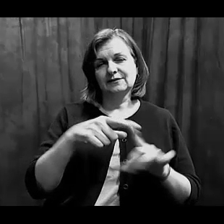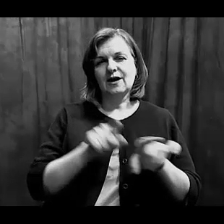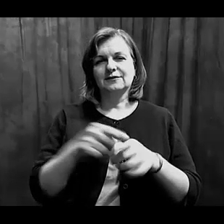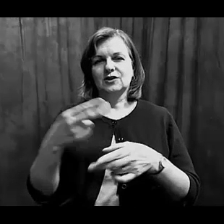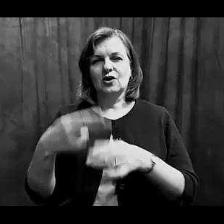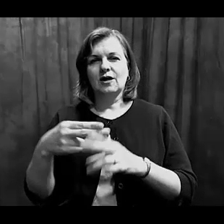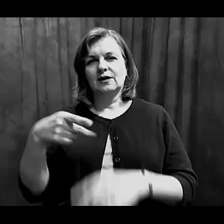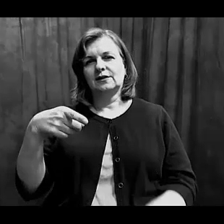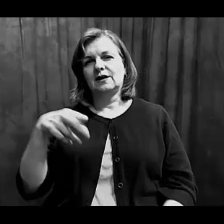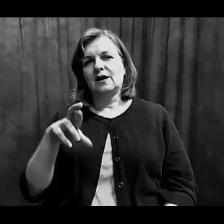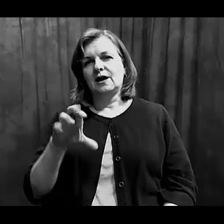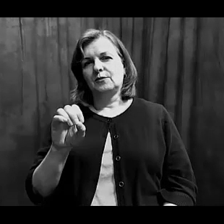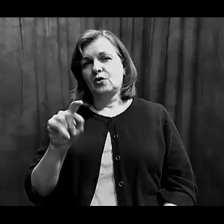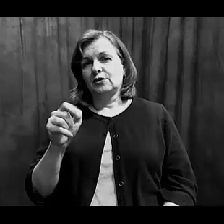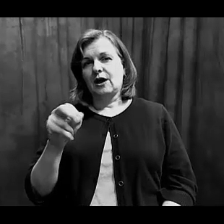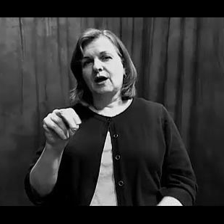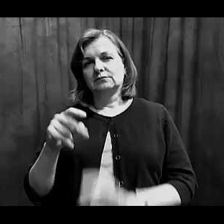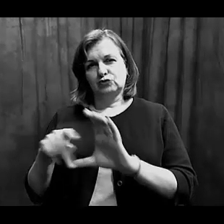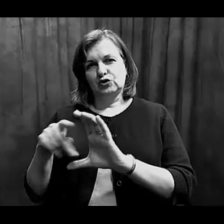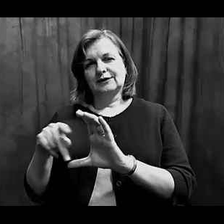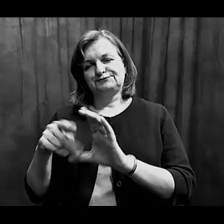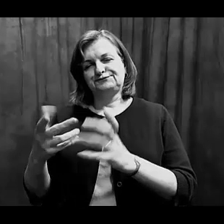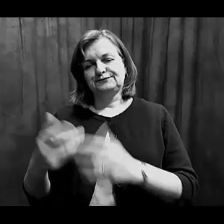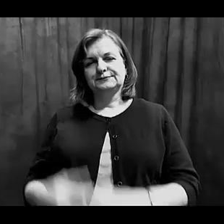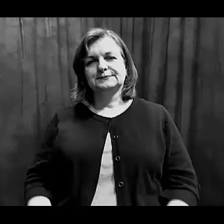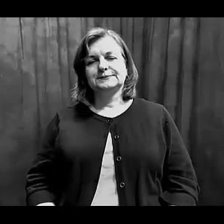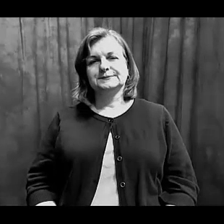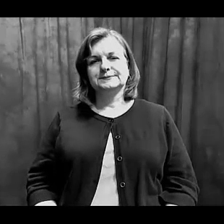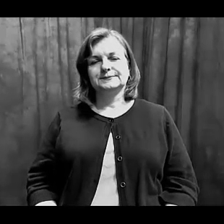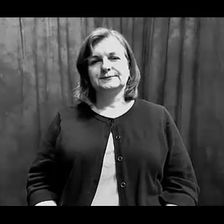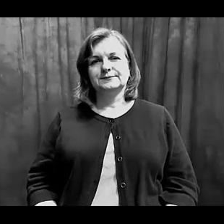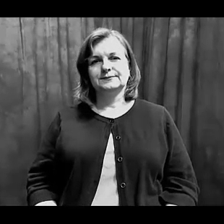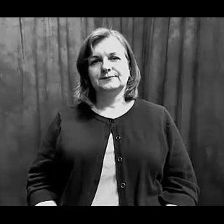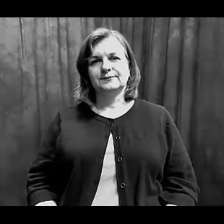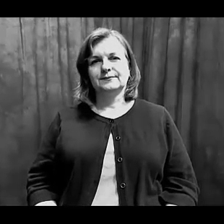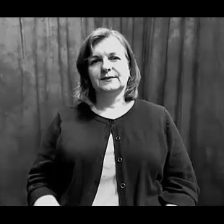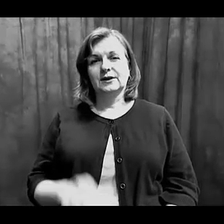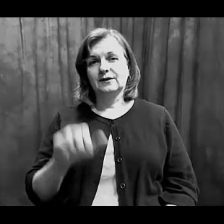one proton so an H+ is also referred to as a proton